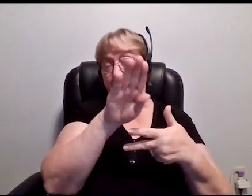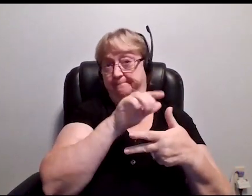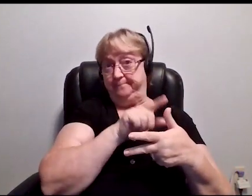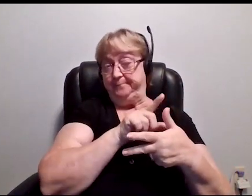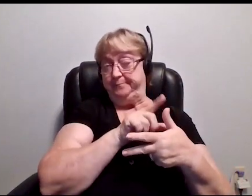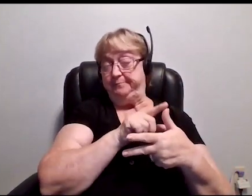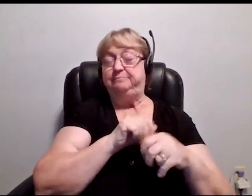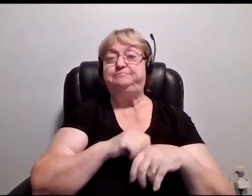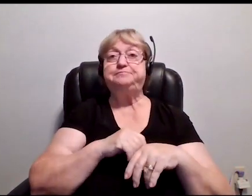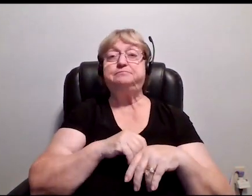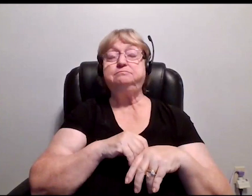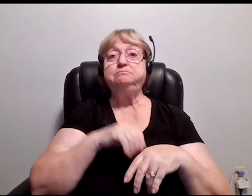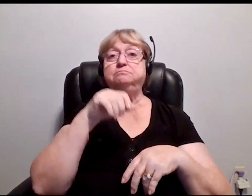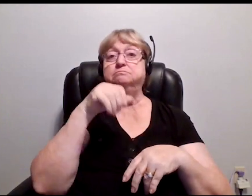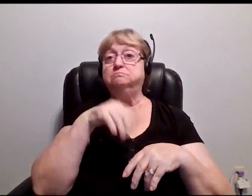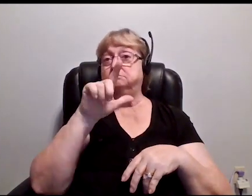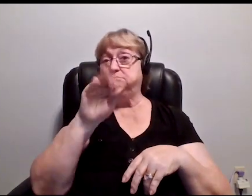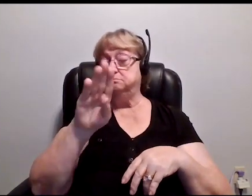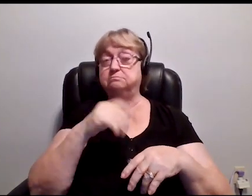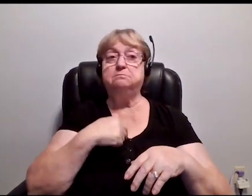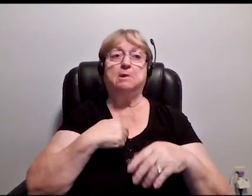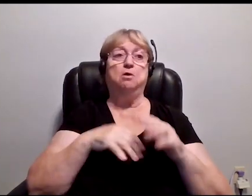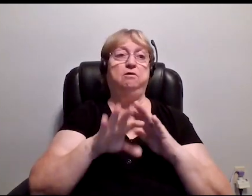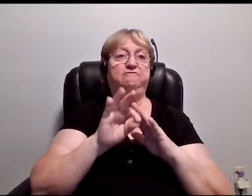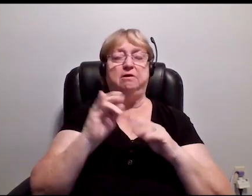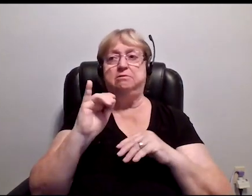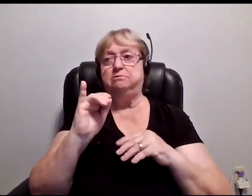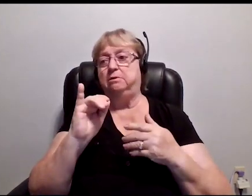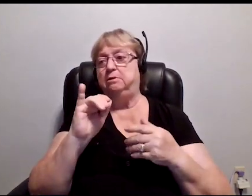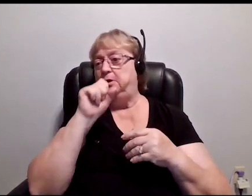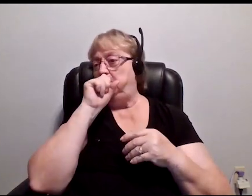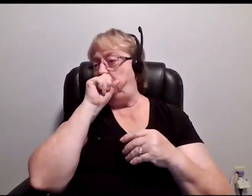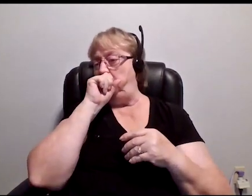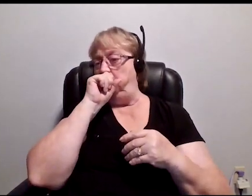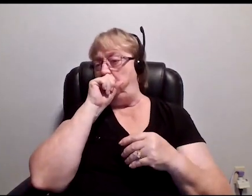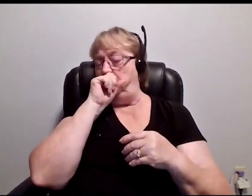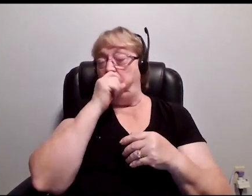In the laboratory setting, one category of studies